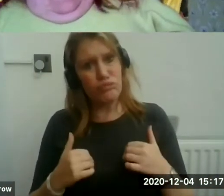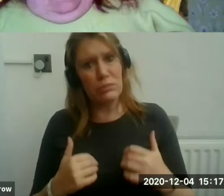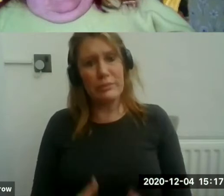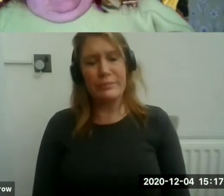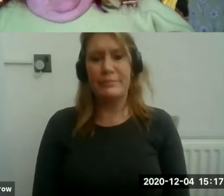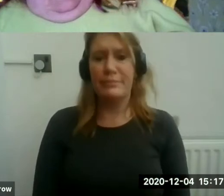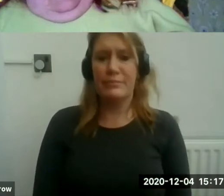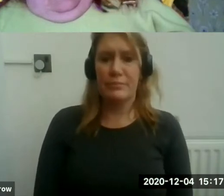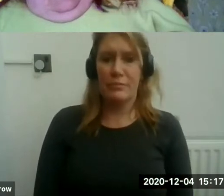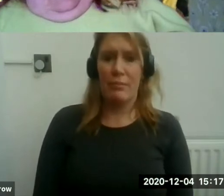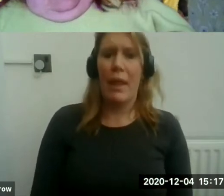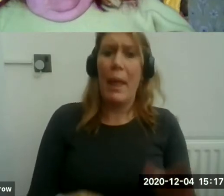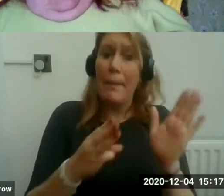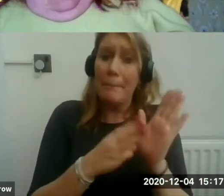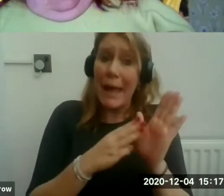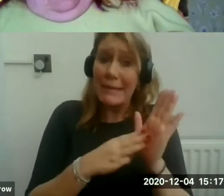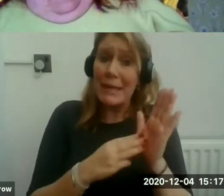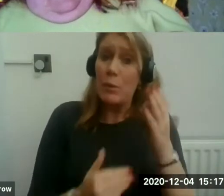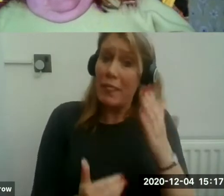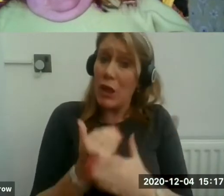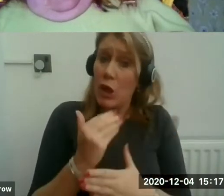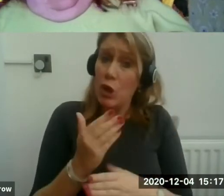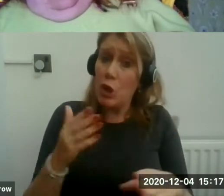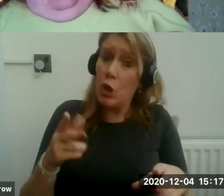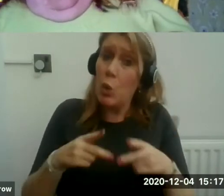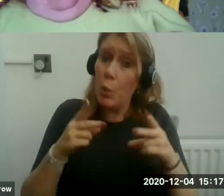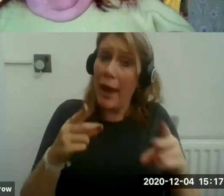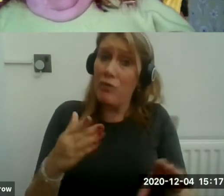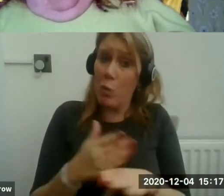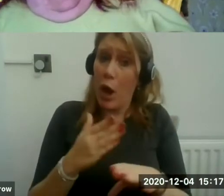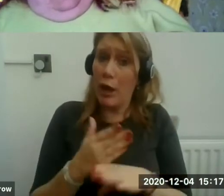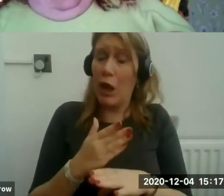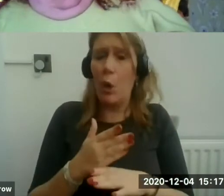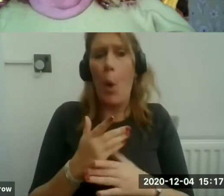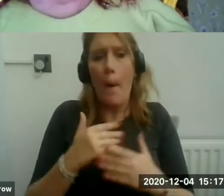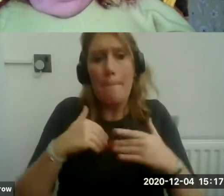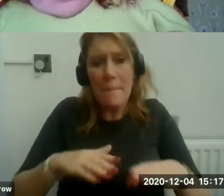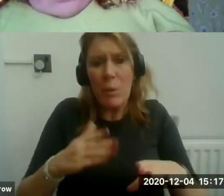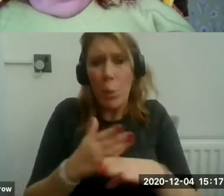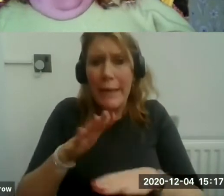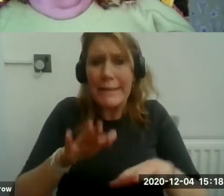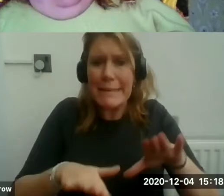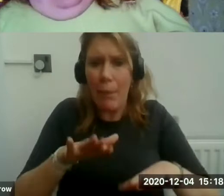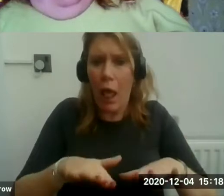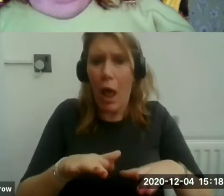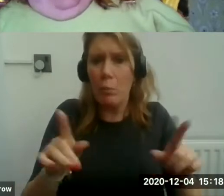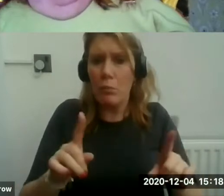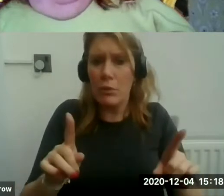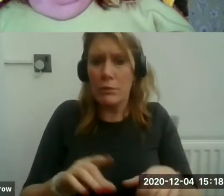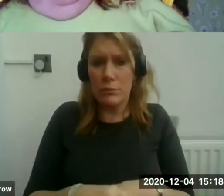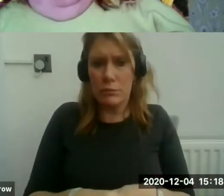a new way of working completely for you or had you done something similar. I had done audition, I had not